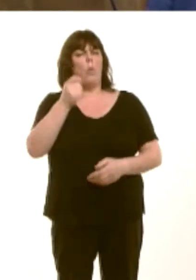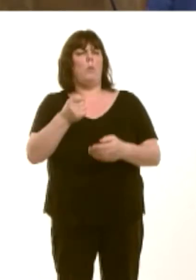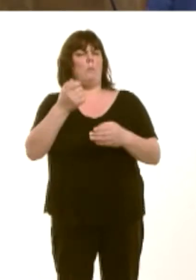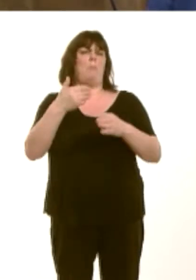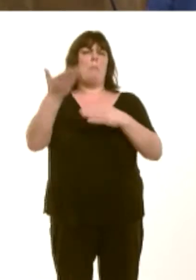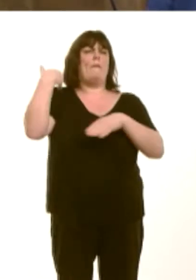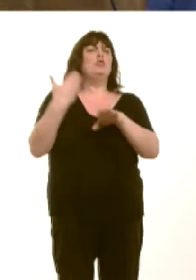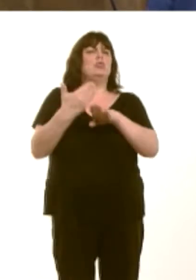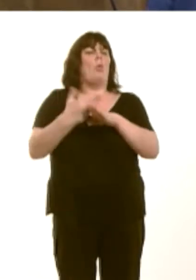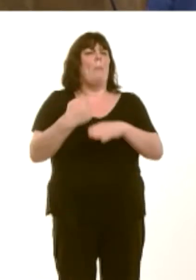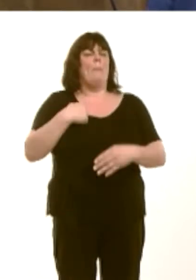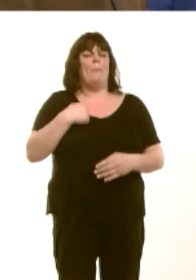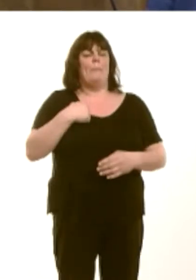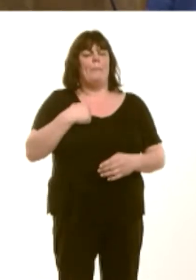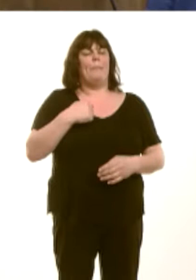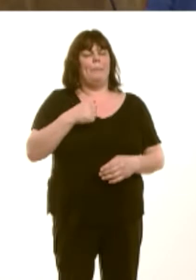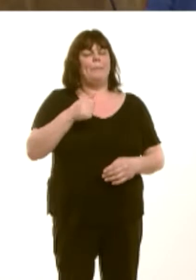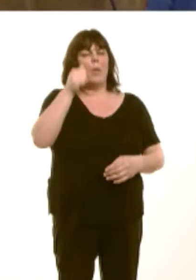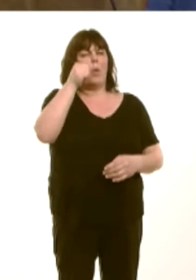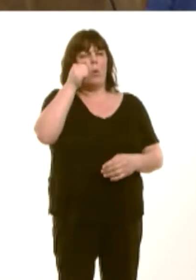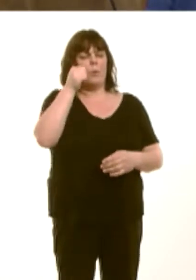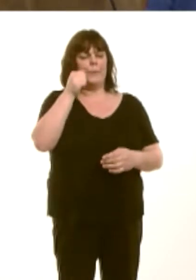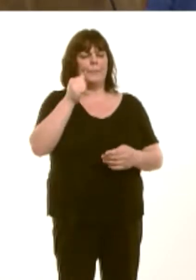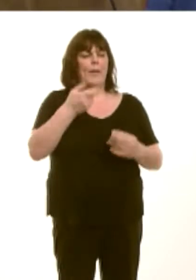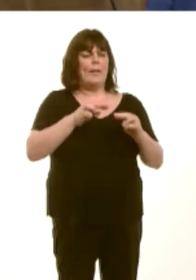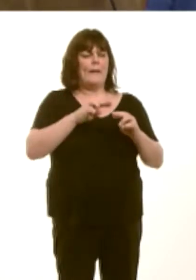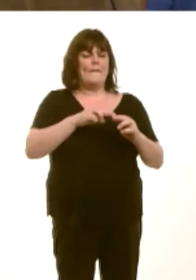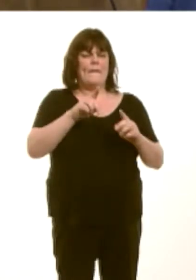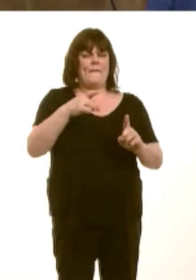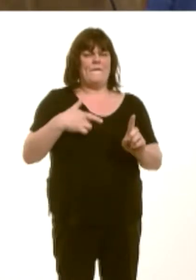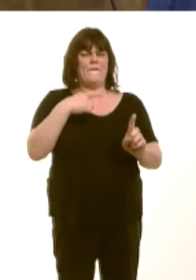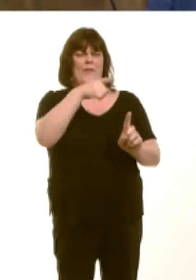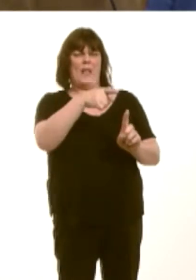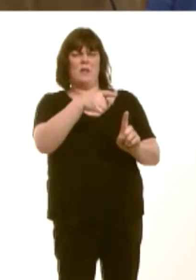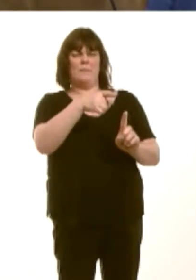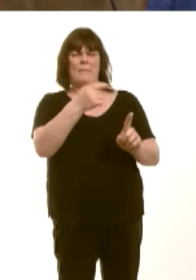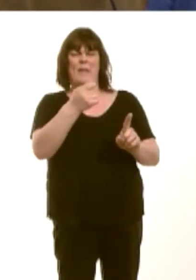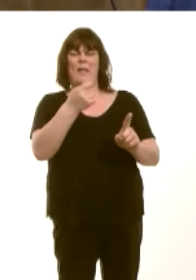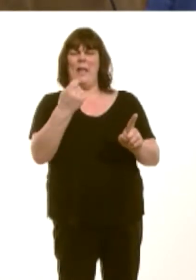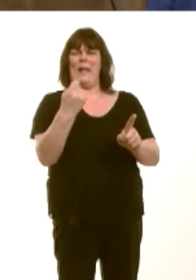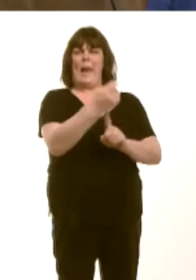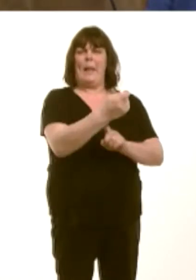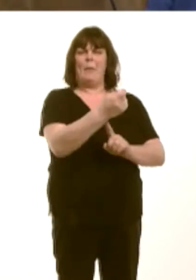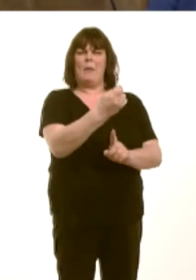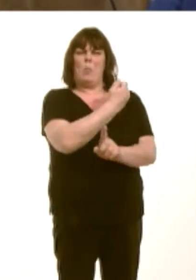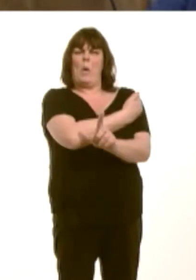is important that, where itís felt that a claim is not a strong claim, in fact, itís resisted.